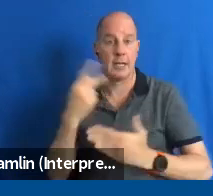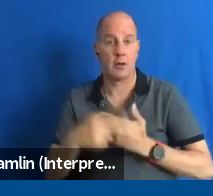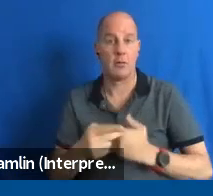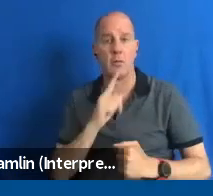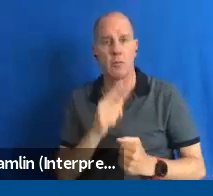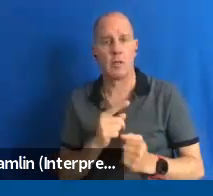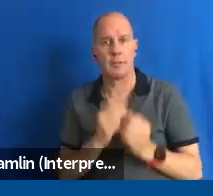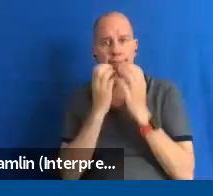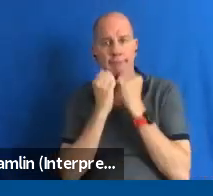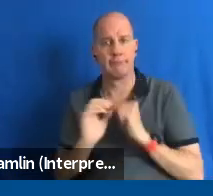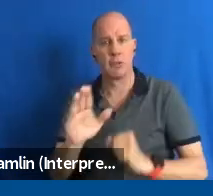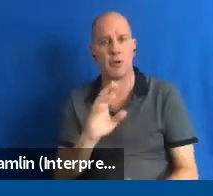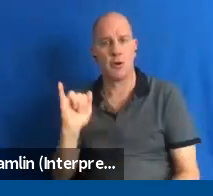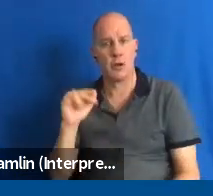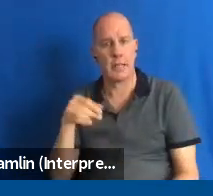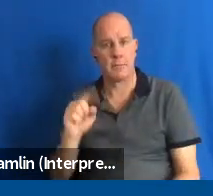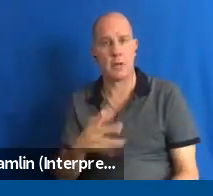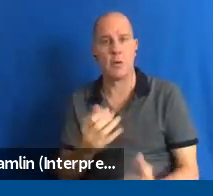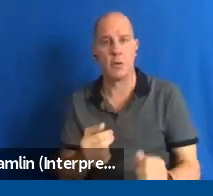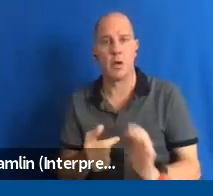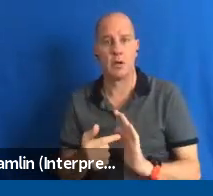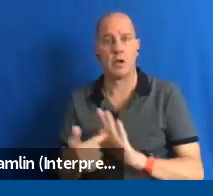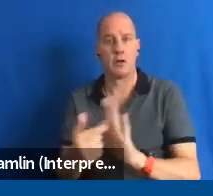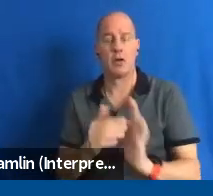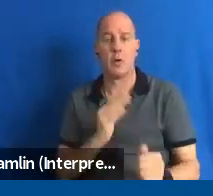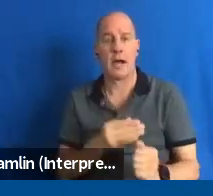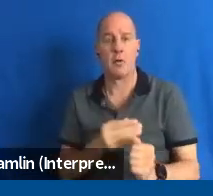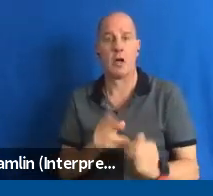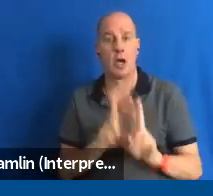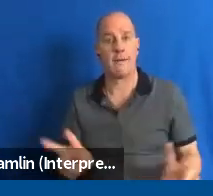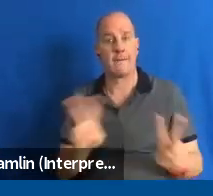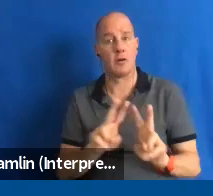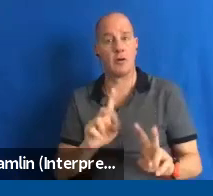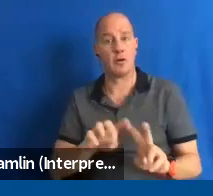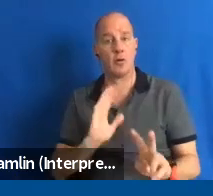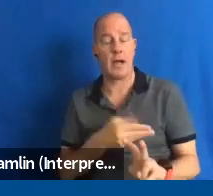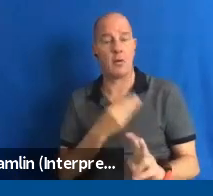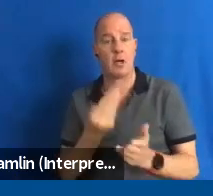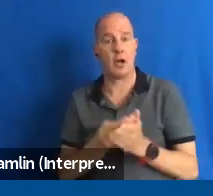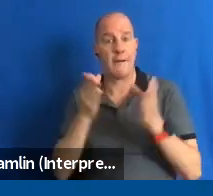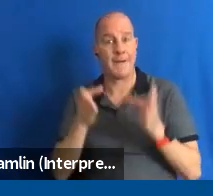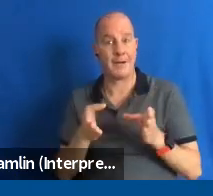to demonstrate our value to our funder. We want to thank all of our speakers today for sharing